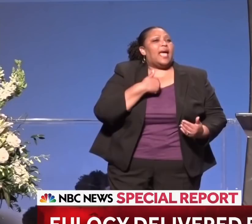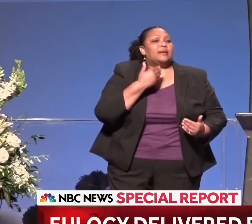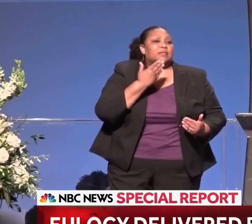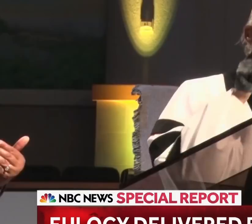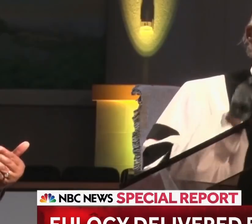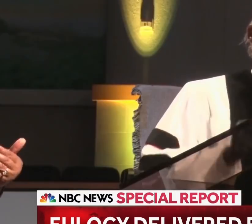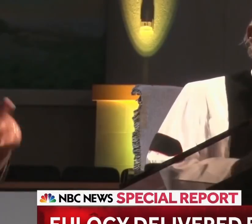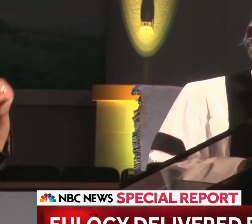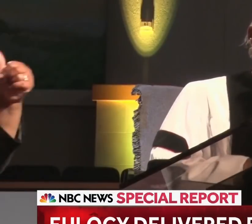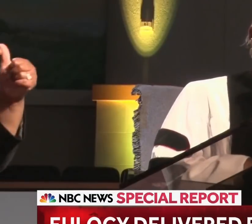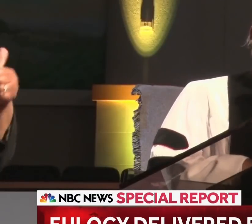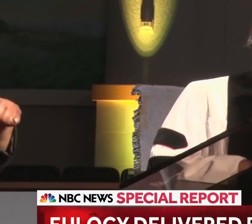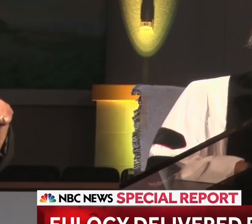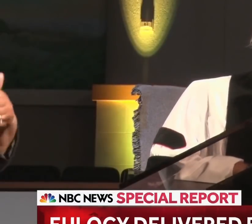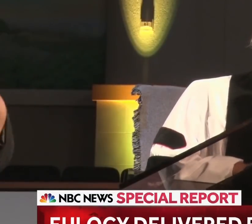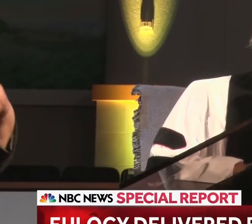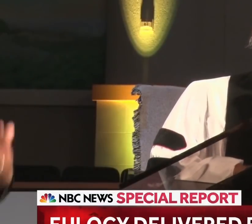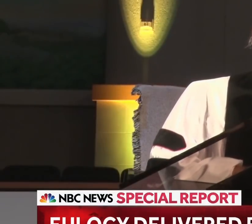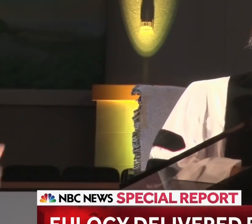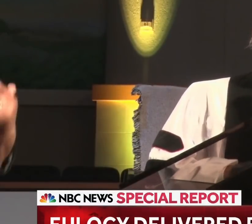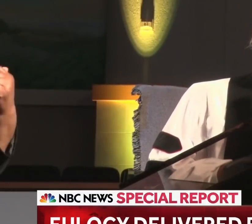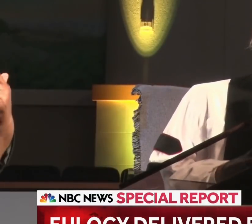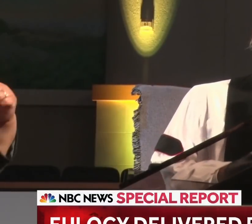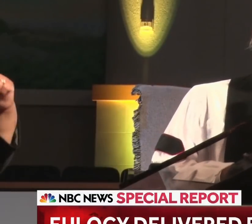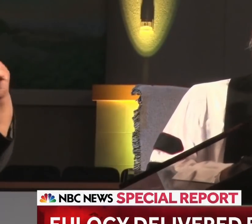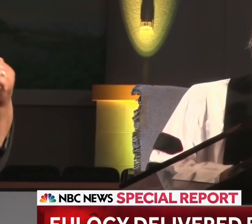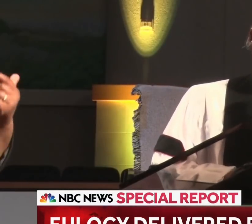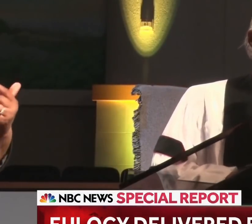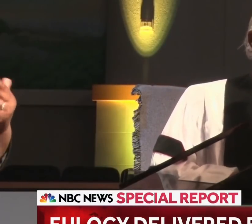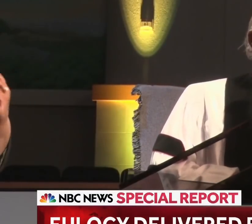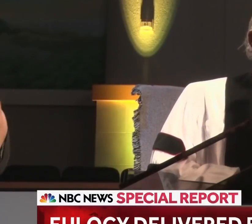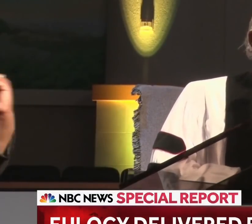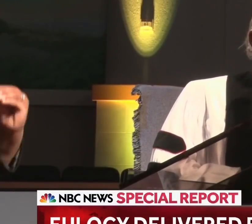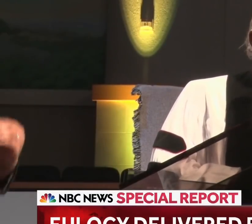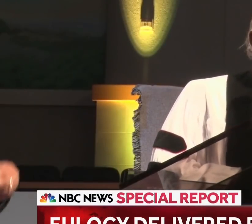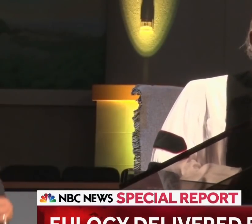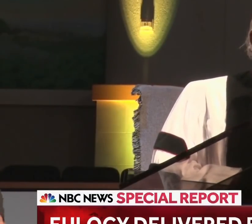THIS BISHOP SAID SINCE I WAS A